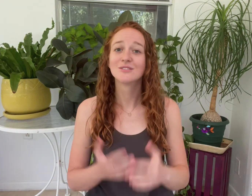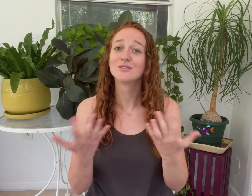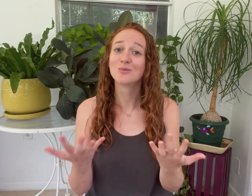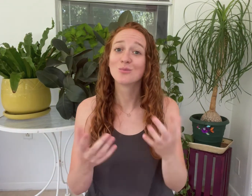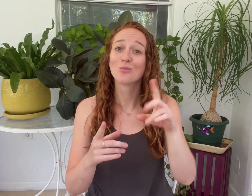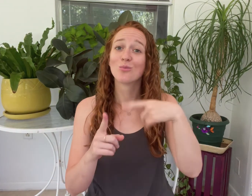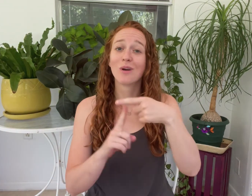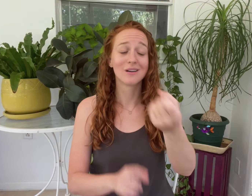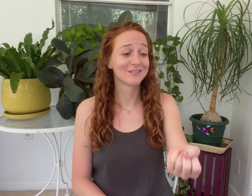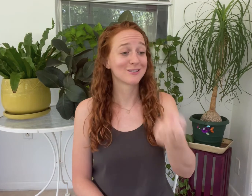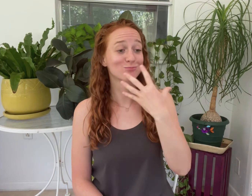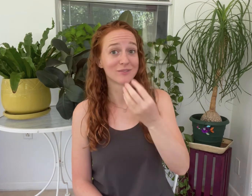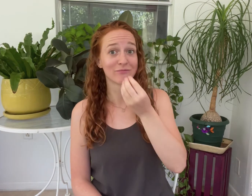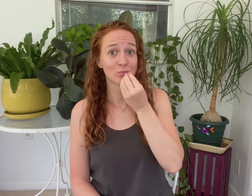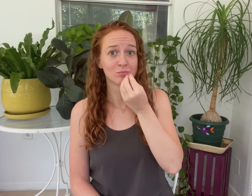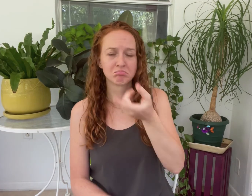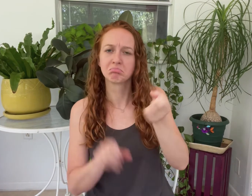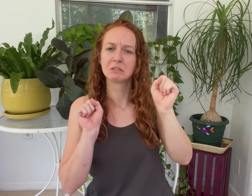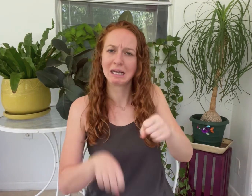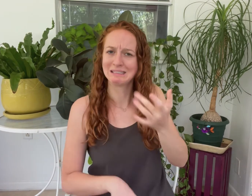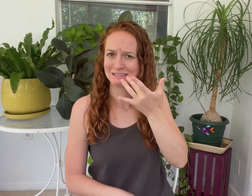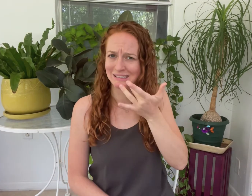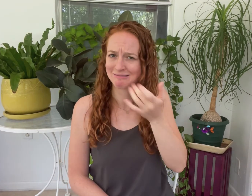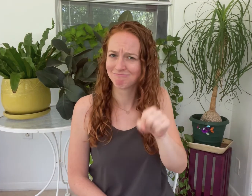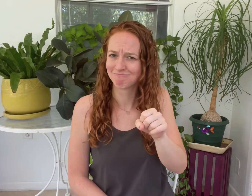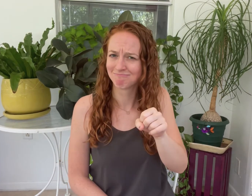So… when it comes to tasting our food,